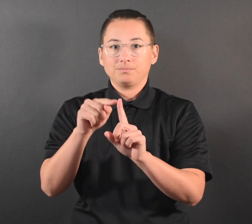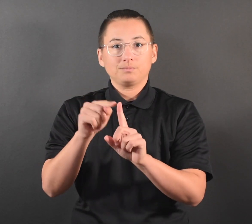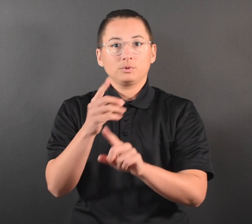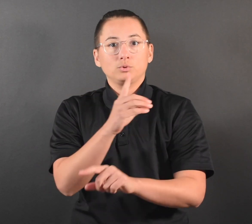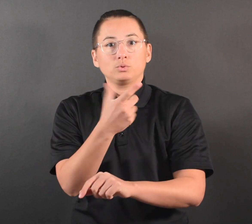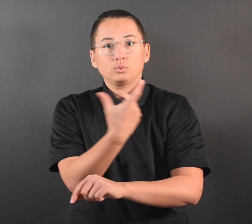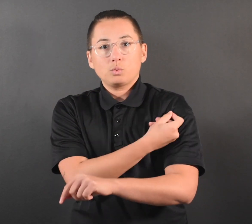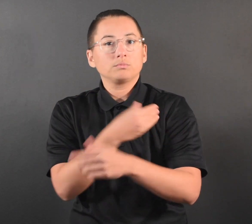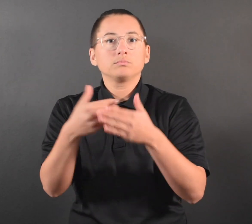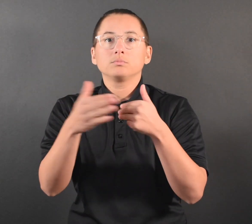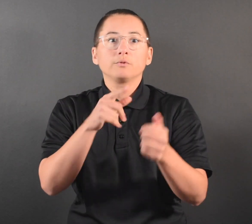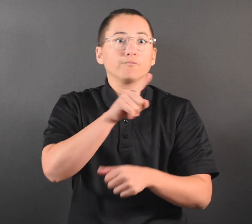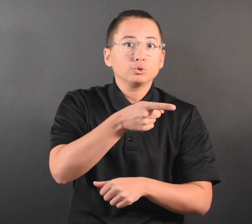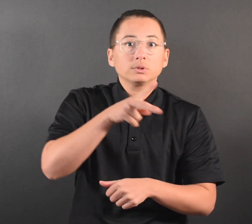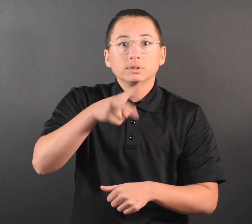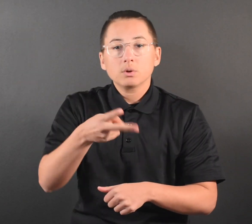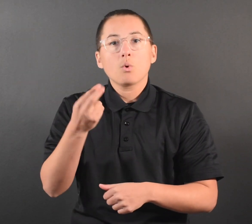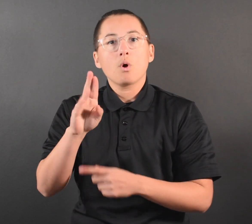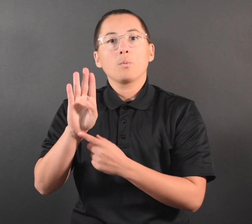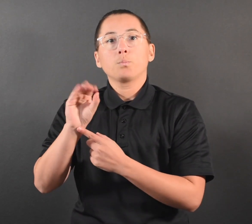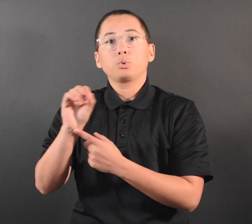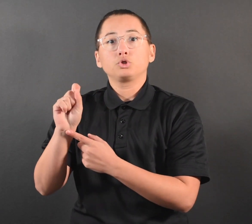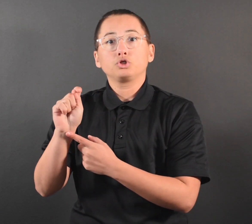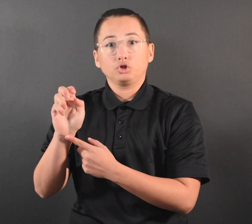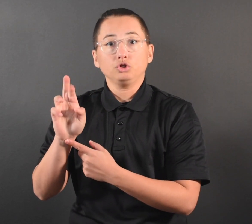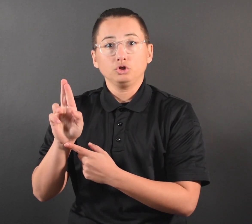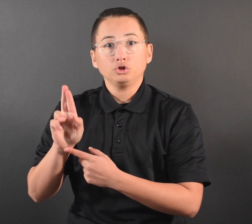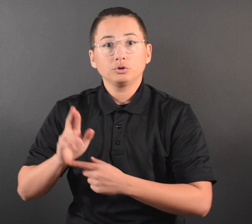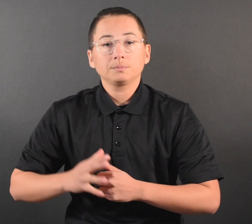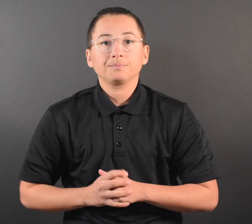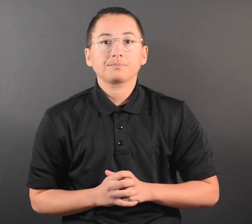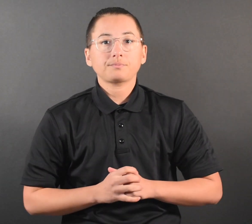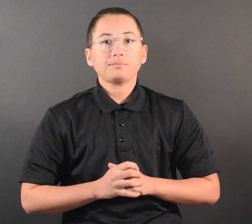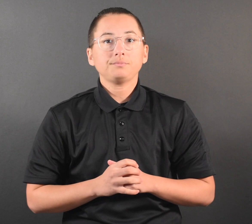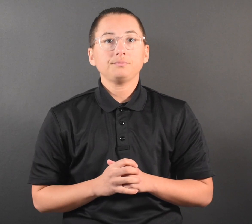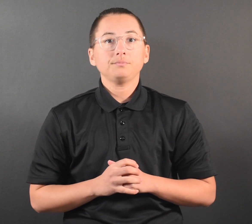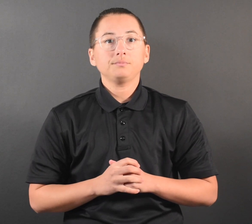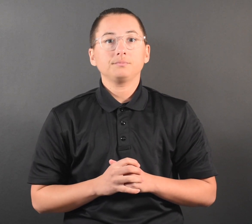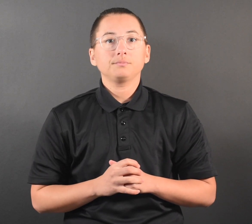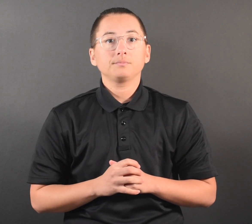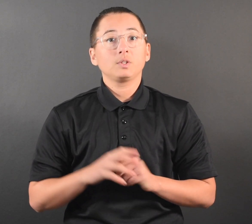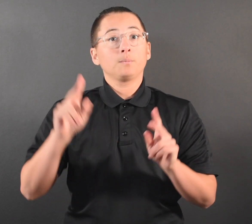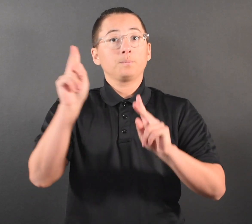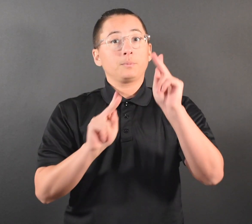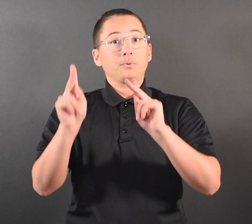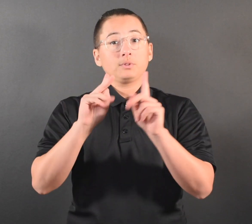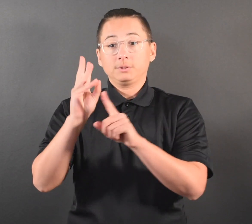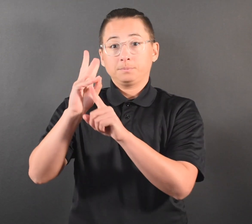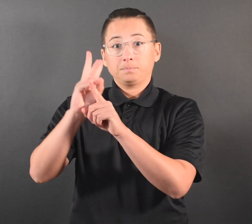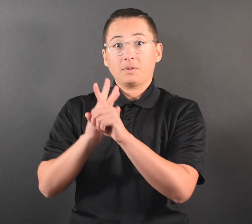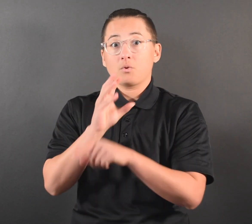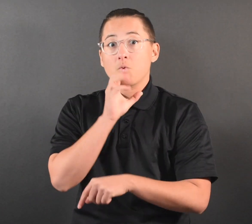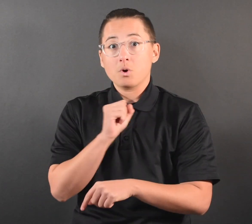For any dose of vaccine, including booster doses, people 6 months of age and older